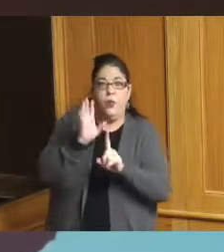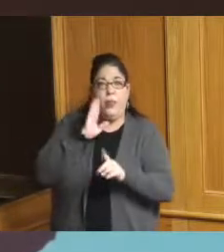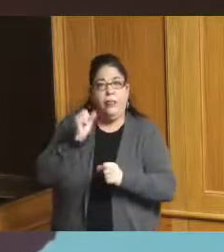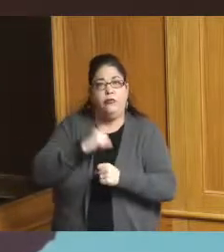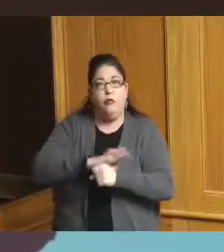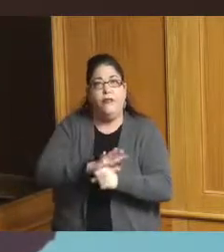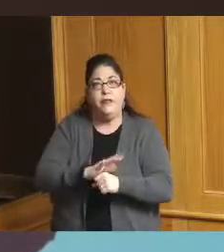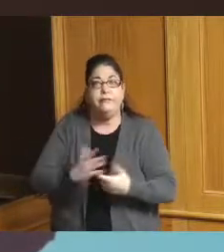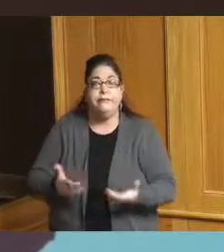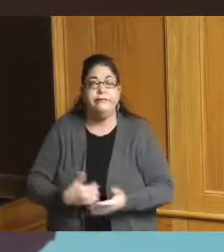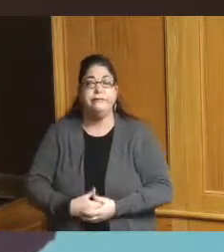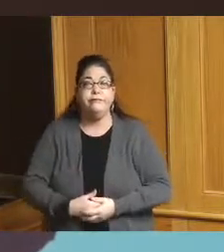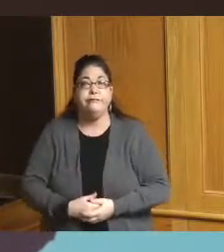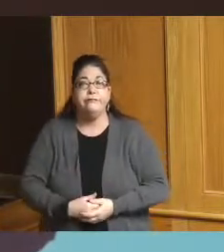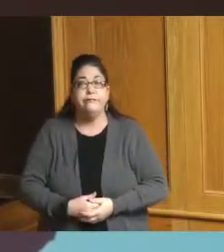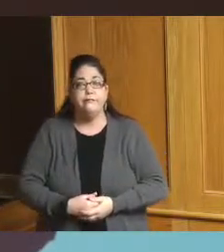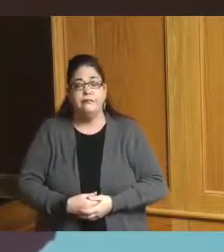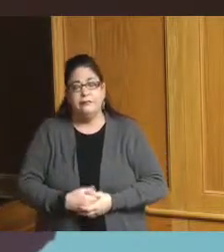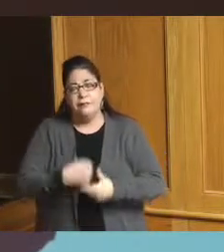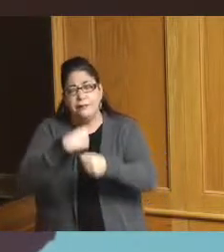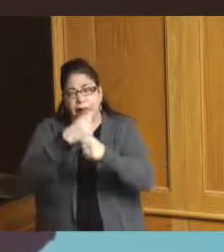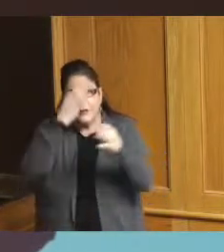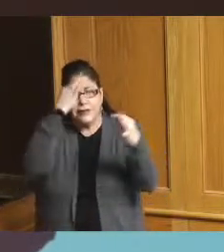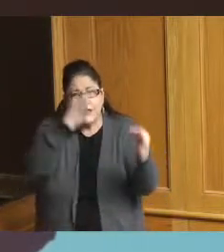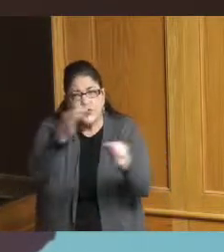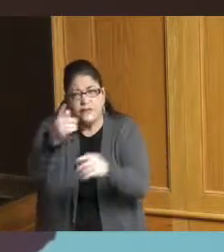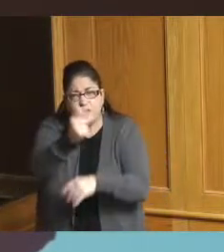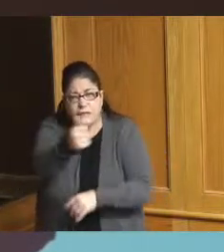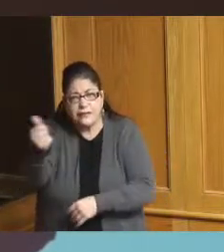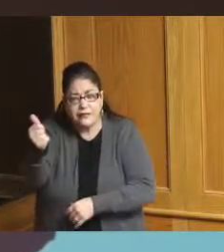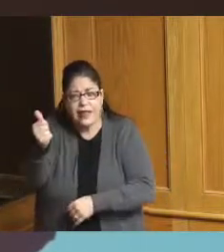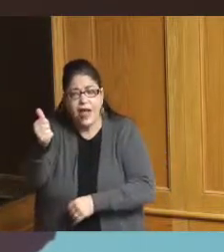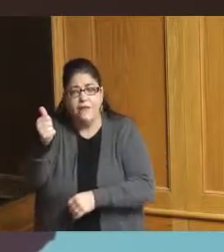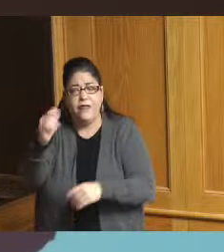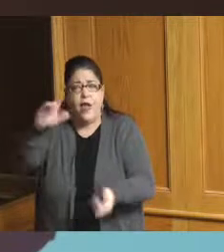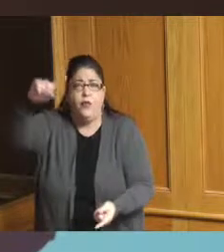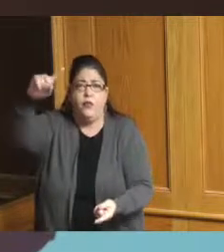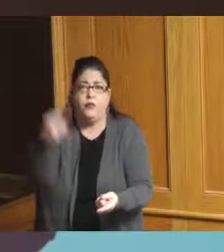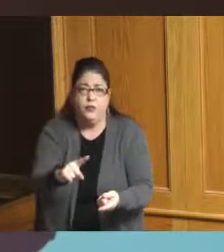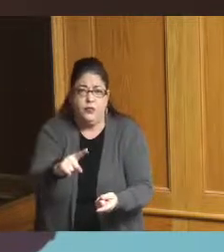the public to make choices that help reduce your opportunity for getting yourself sick